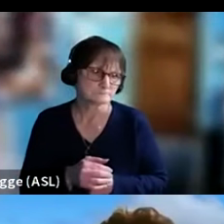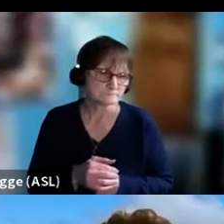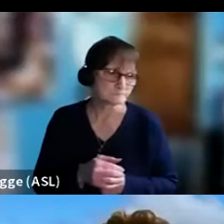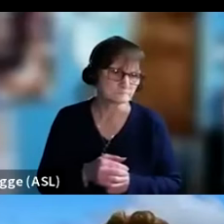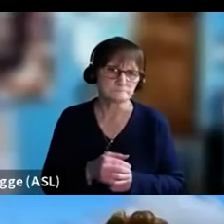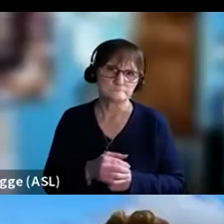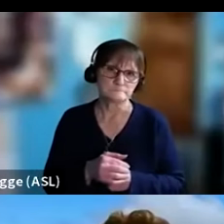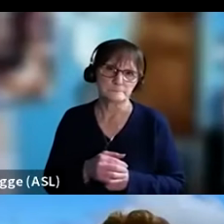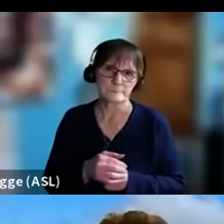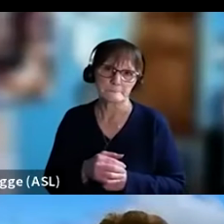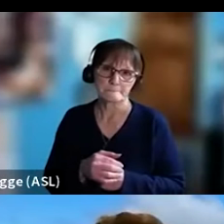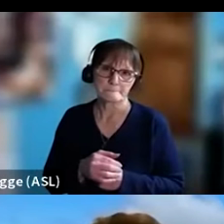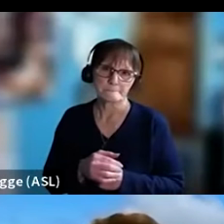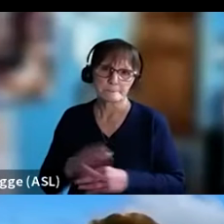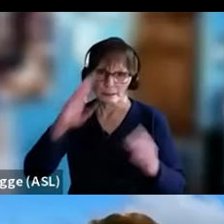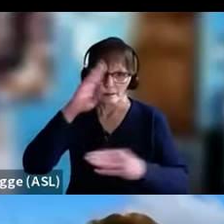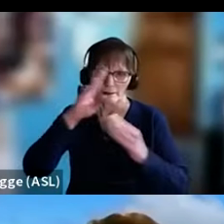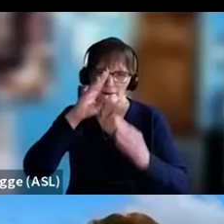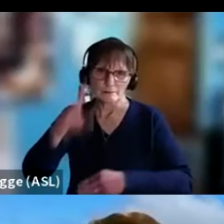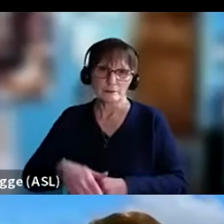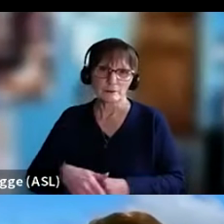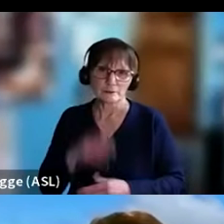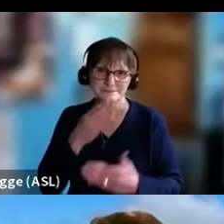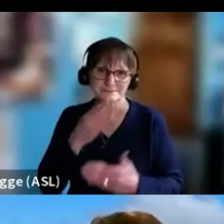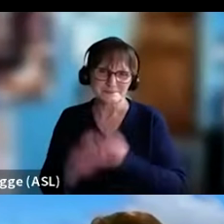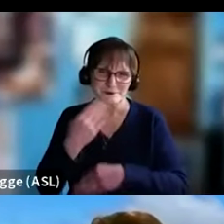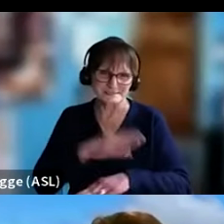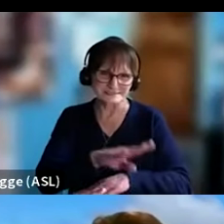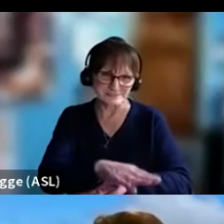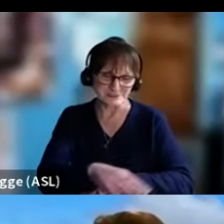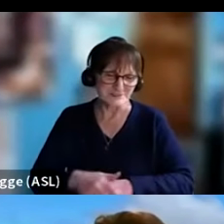Good. Hi everybody. I was gonna say good morning, but actually good afternoon.